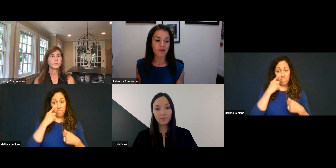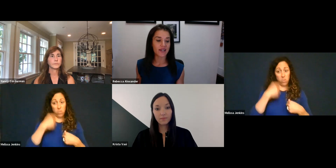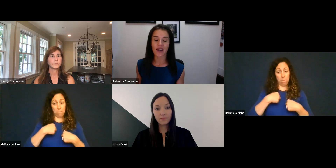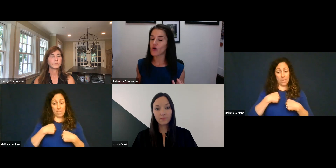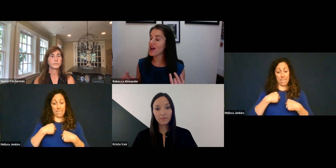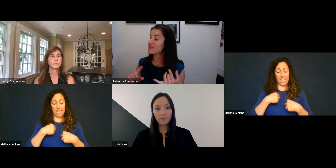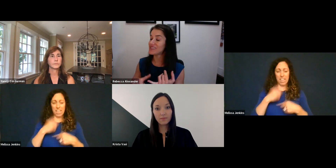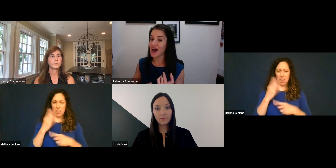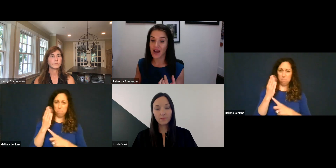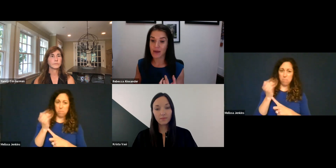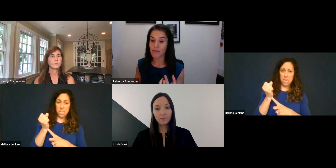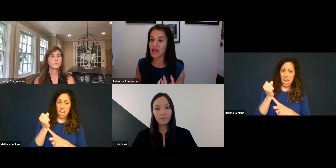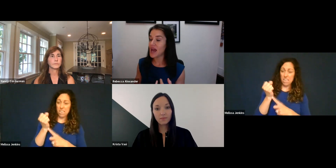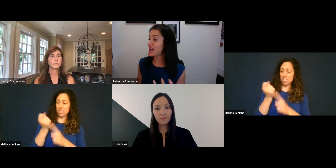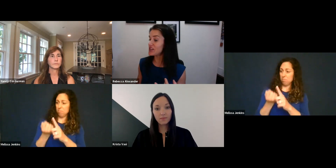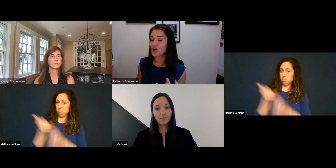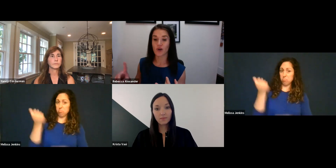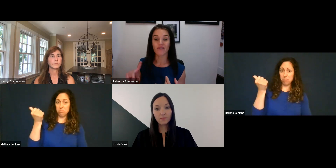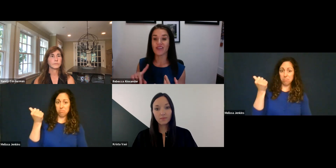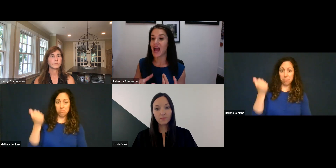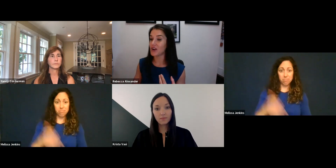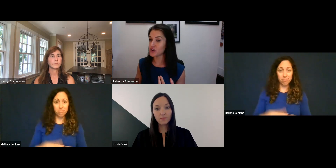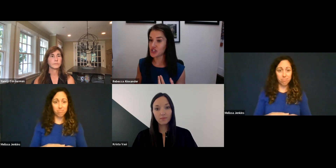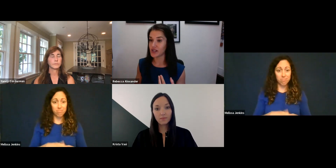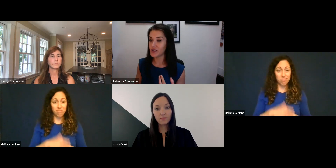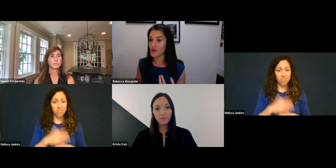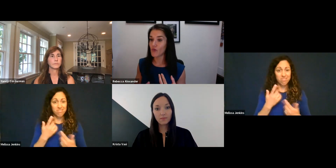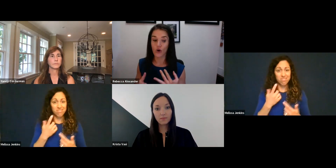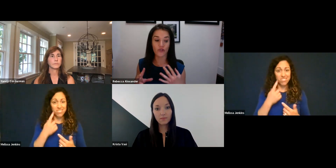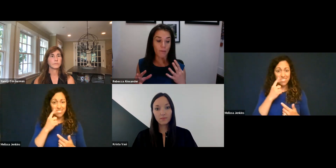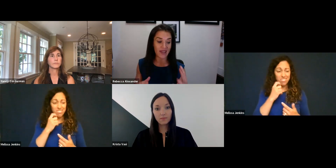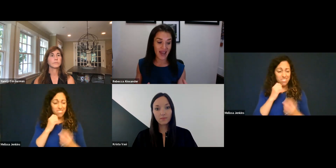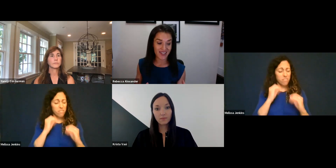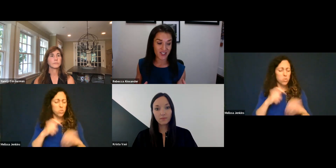Because I don't have the time and I don't have the energy for the BS,